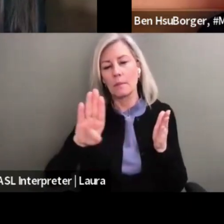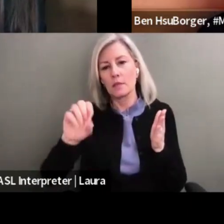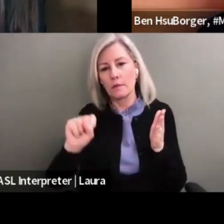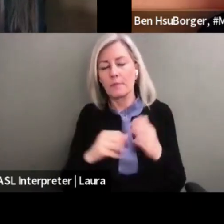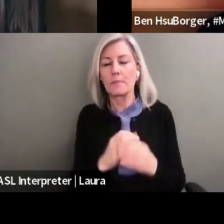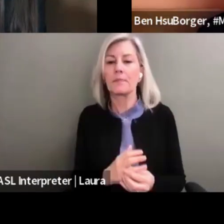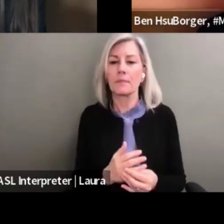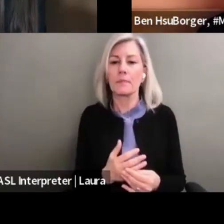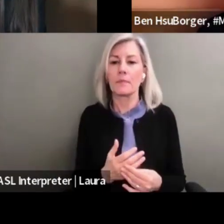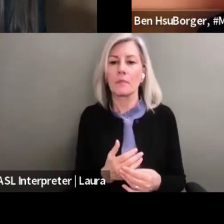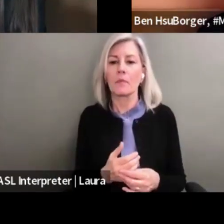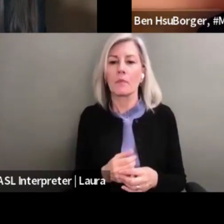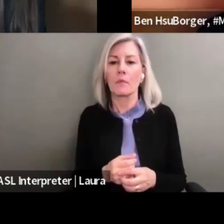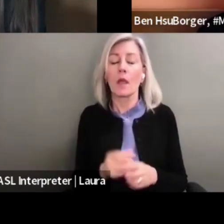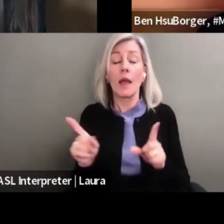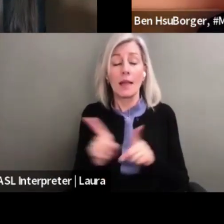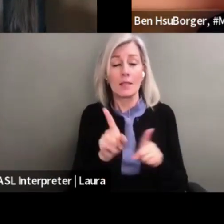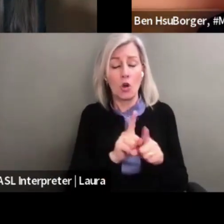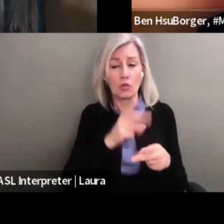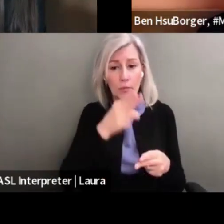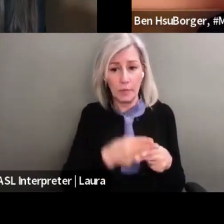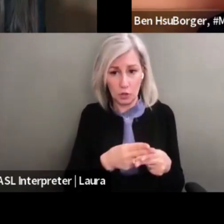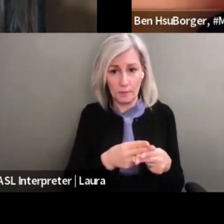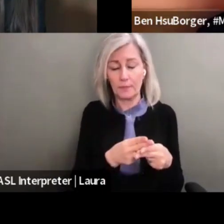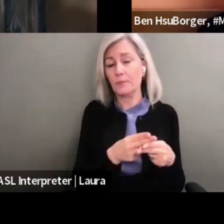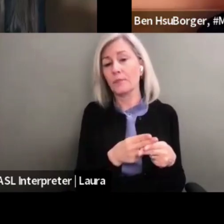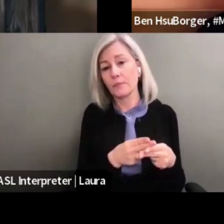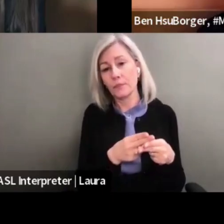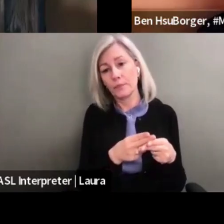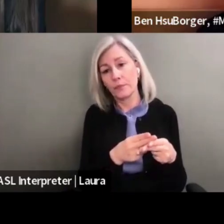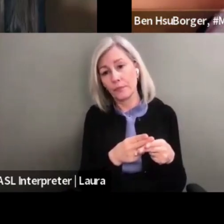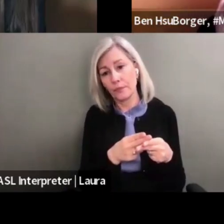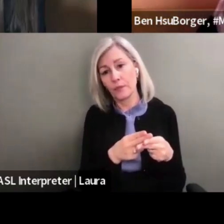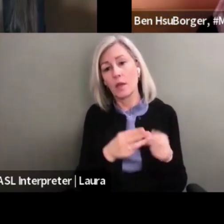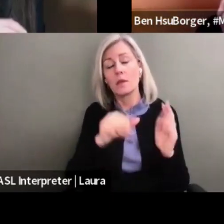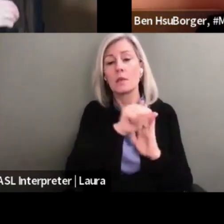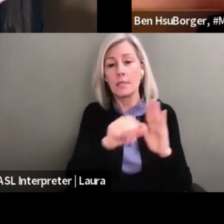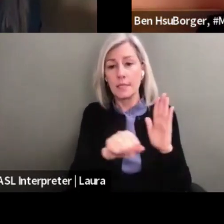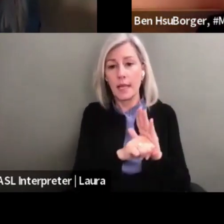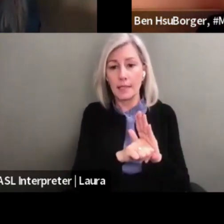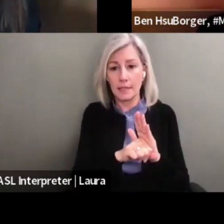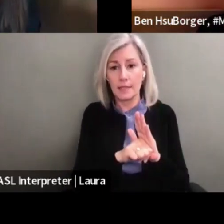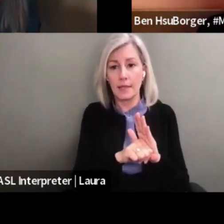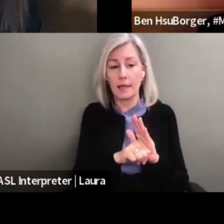those folks who did not quite meet and institutional standard of care, which is usually a requirement for the